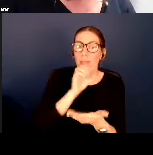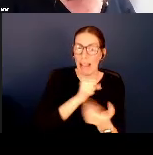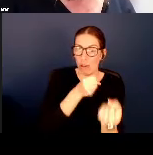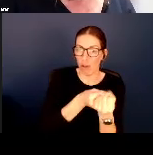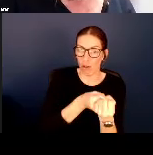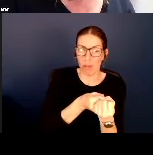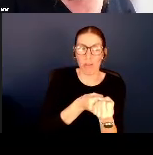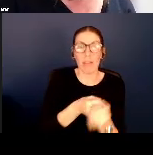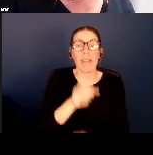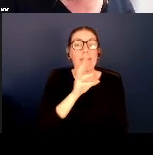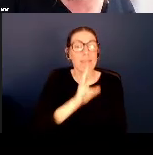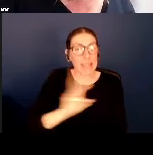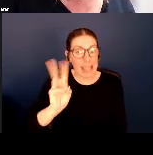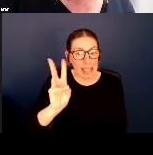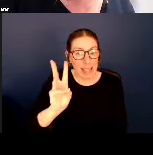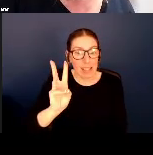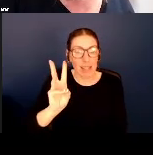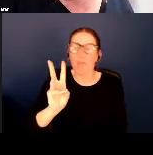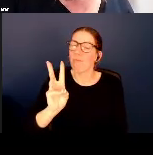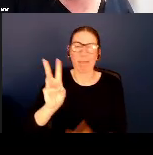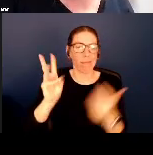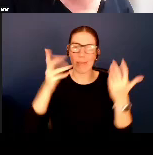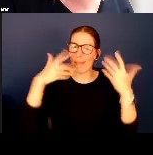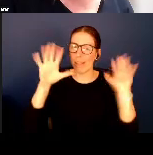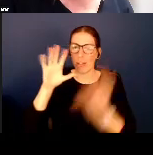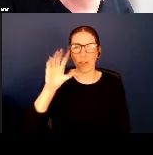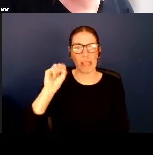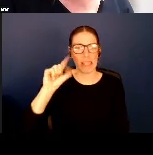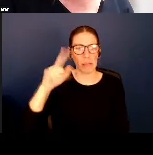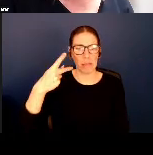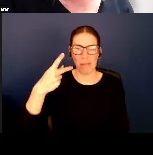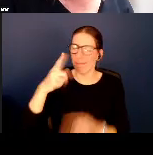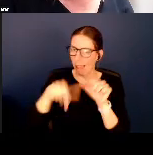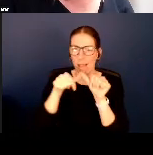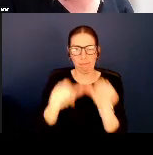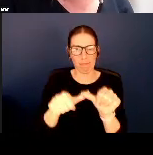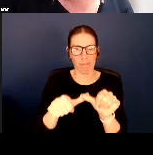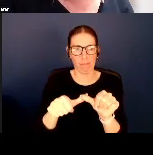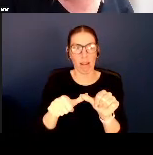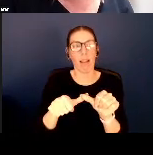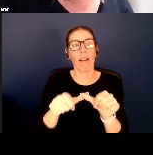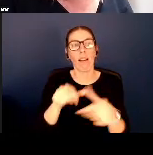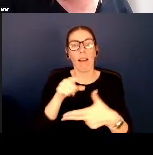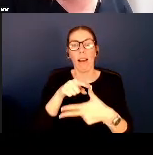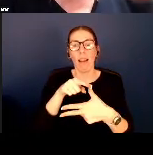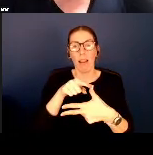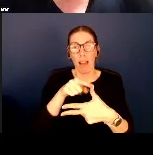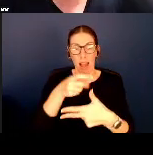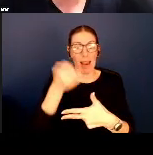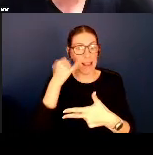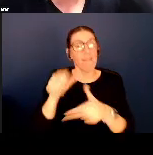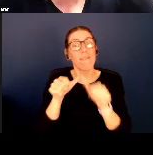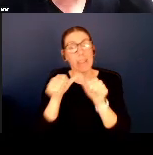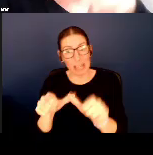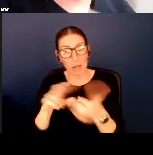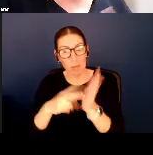children age out of that program and they then have to pay for that out of pocket. Um unless